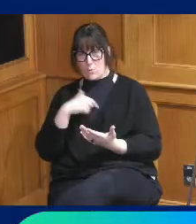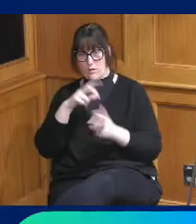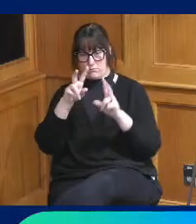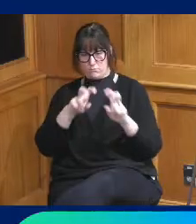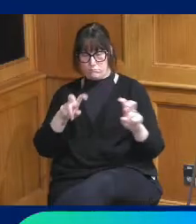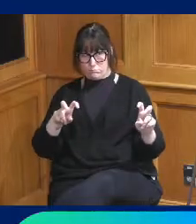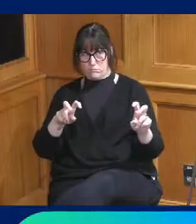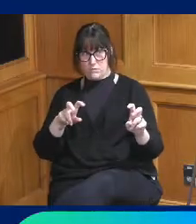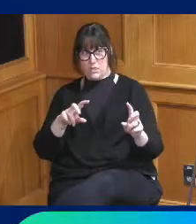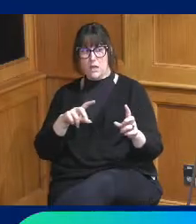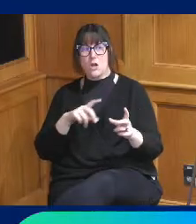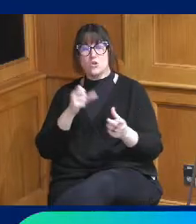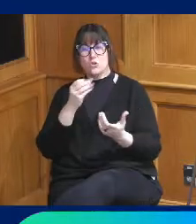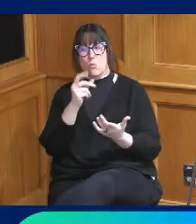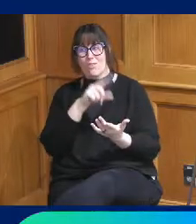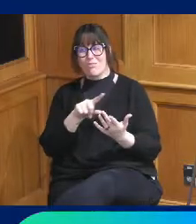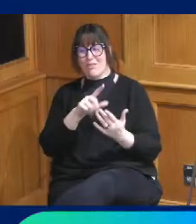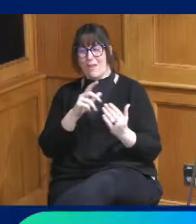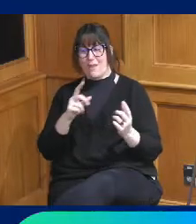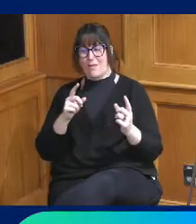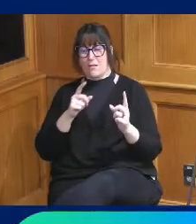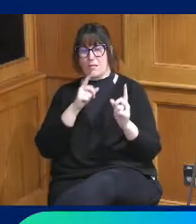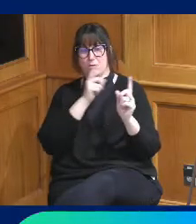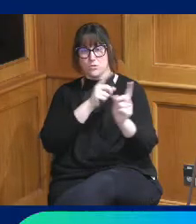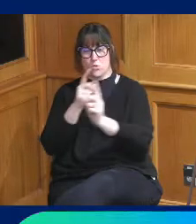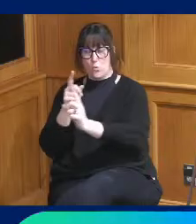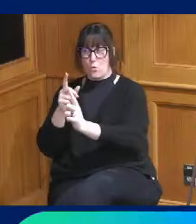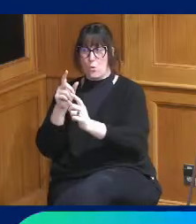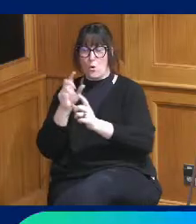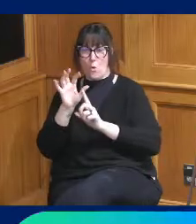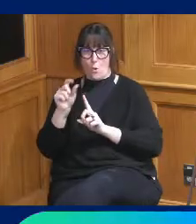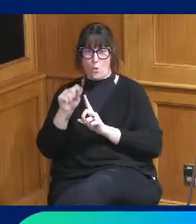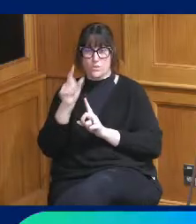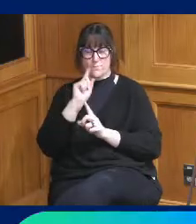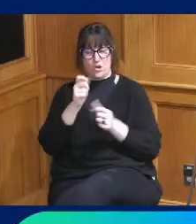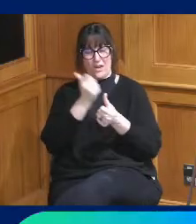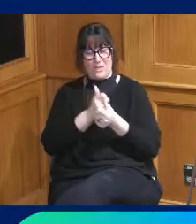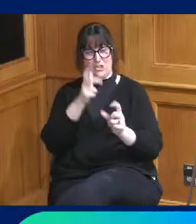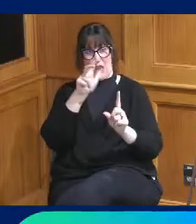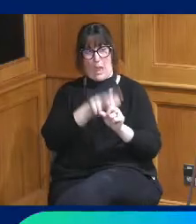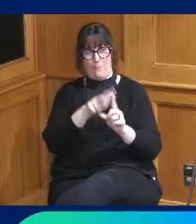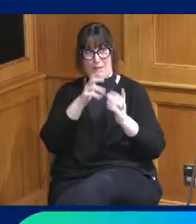to score objective points for each applicant and the Community Development advisory committee known